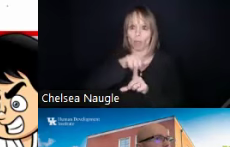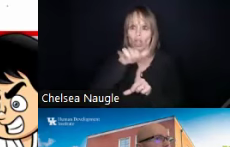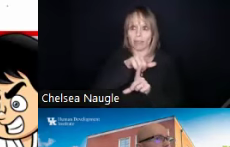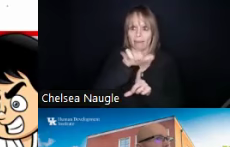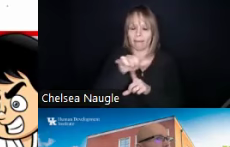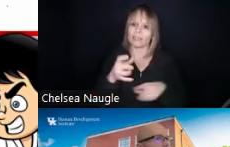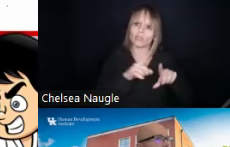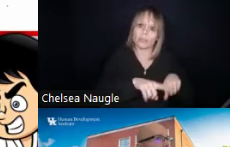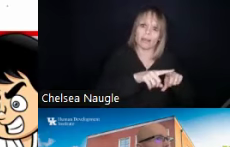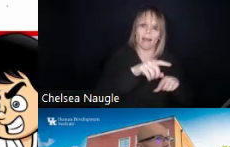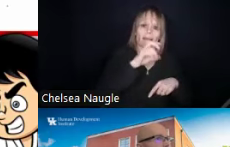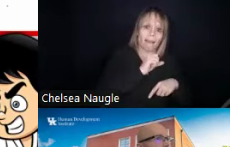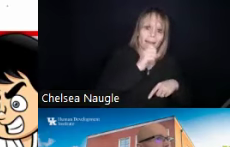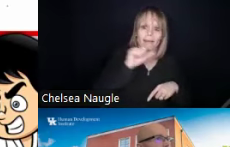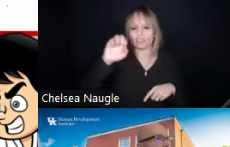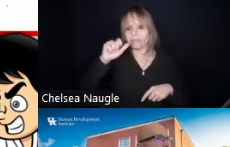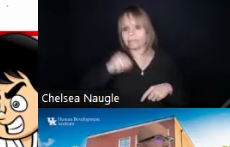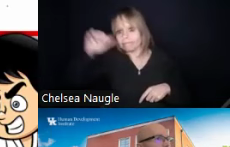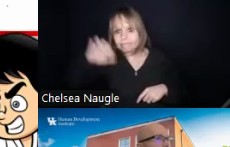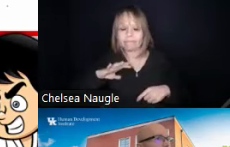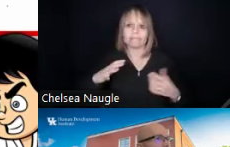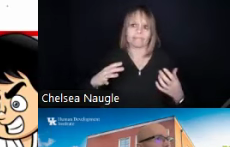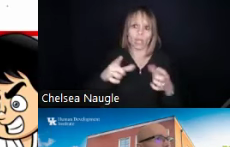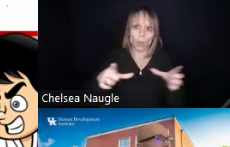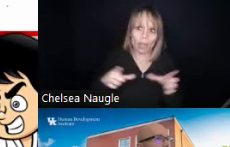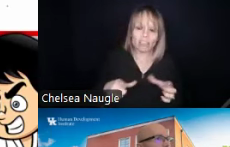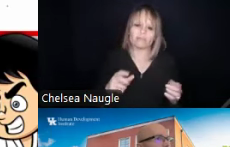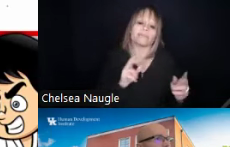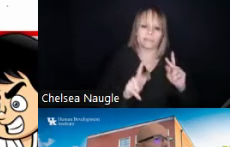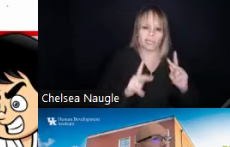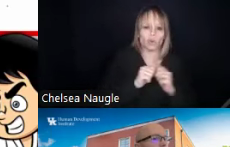things, people with disabilities um suffer uh criminal insults uh from